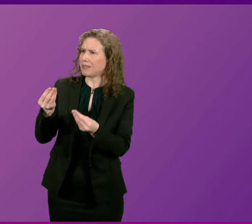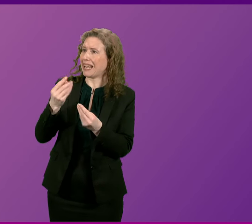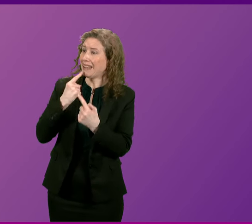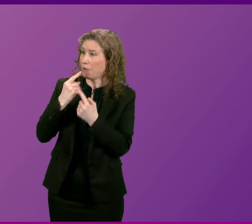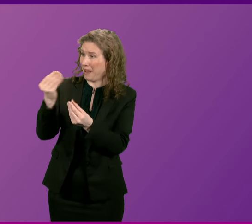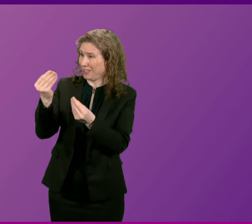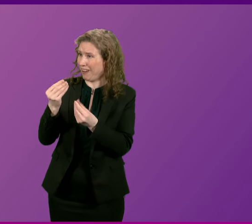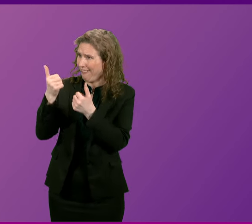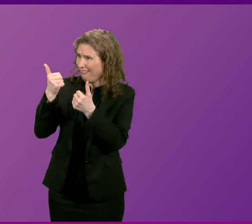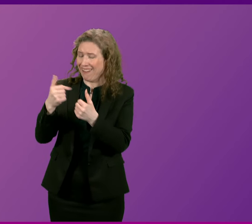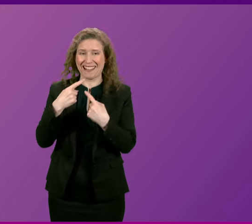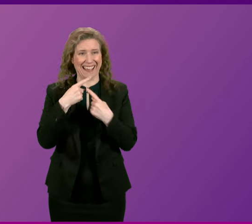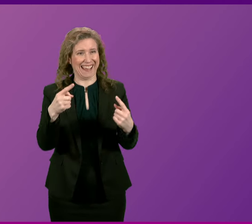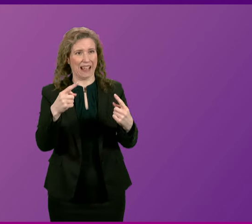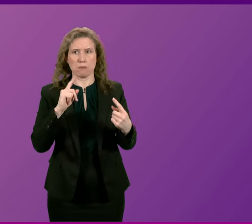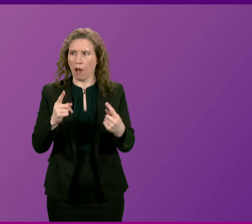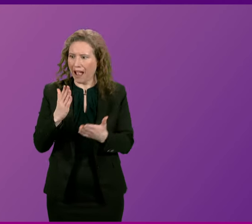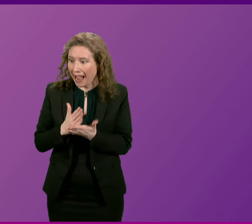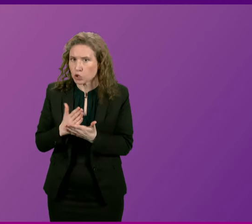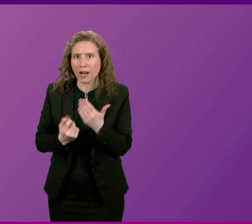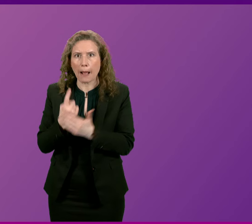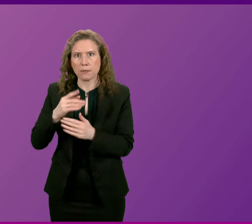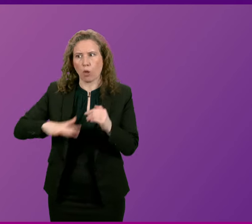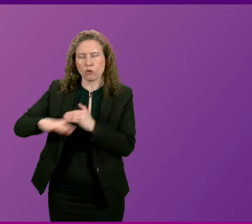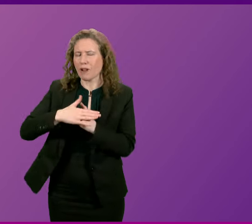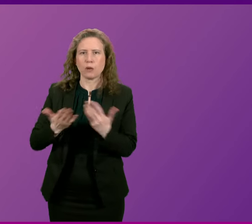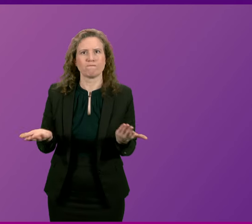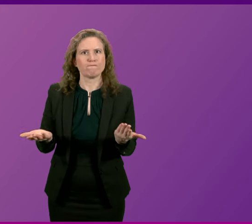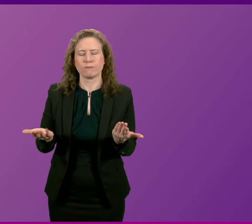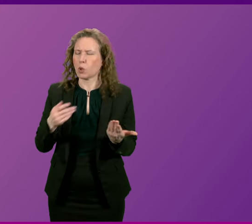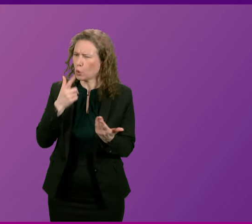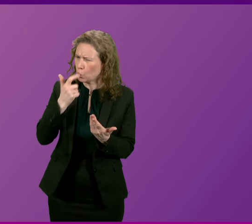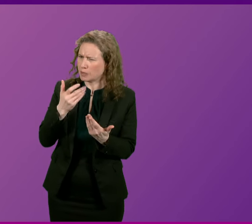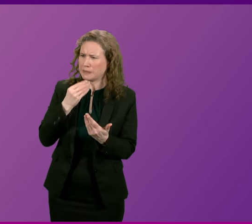reality is not being felt in communities. If Mr Greene will be so good as to advise of the